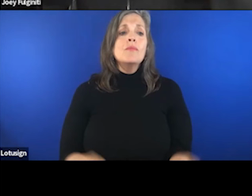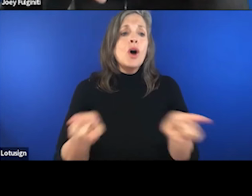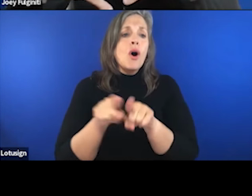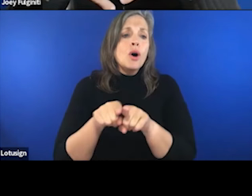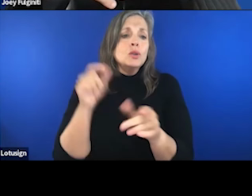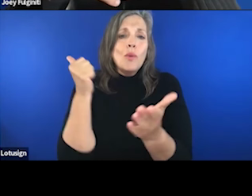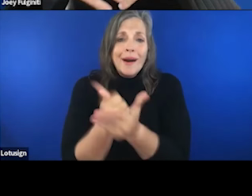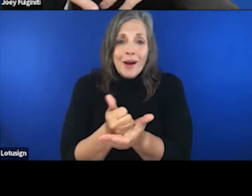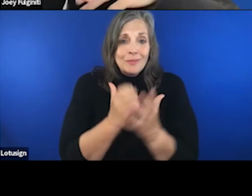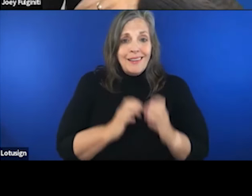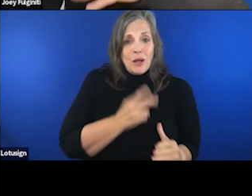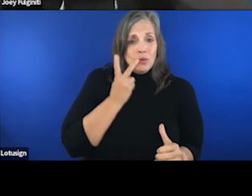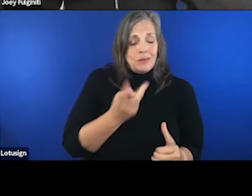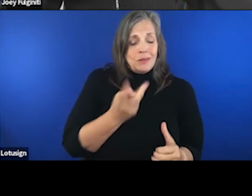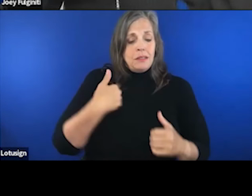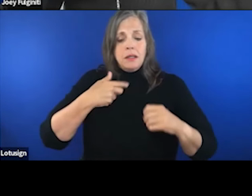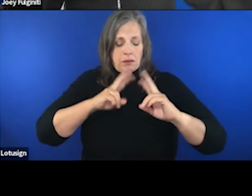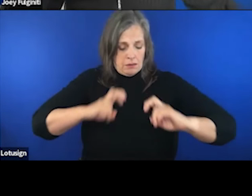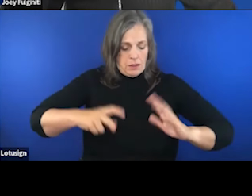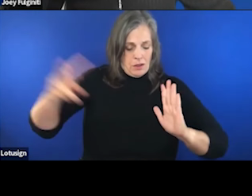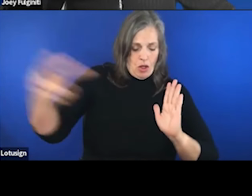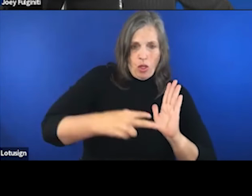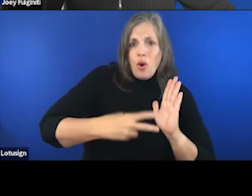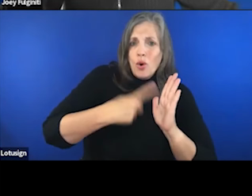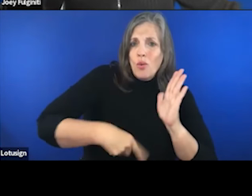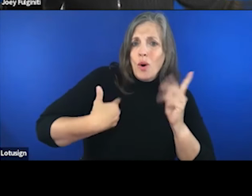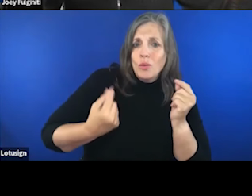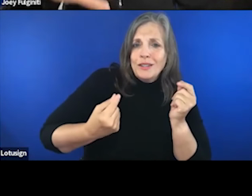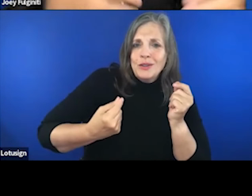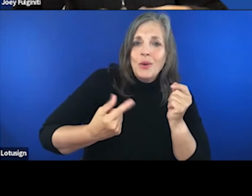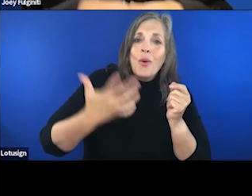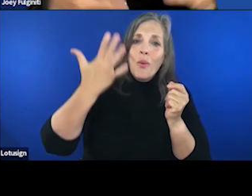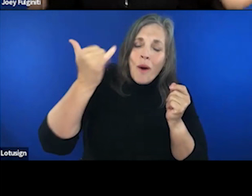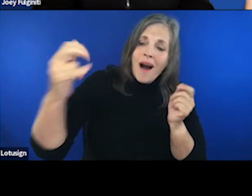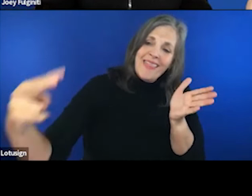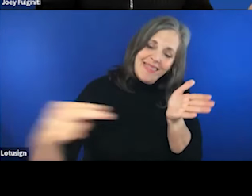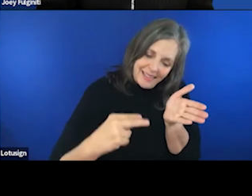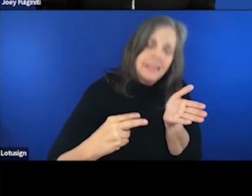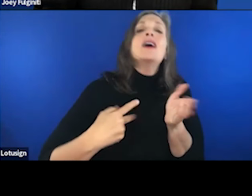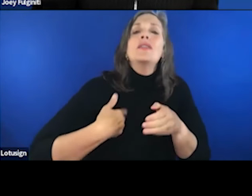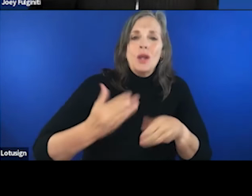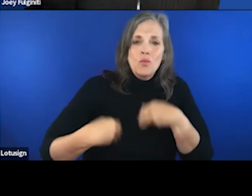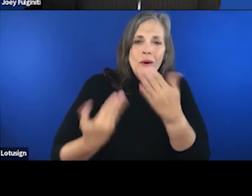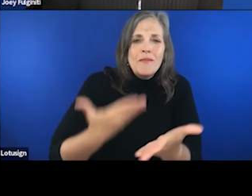we do so we provide them the best design possible so everyone gets better when you're collaborating